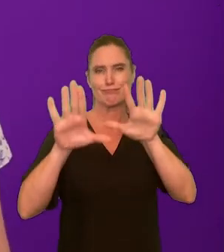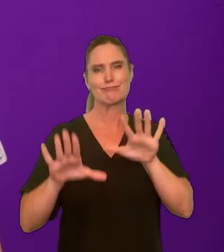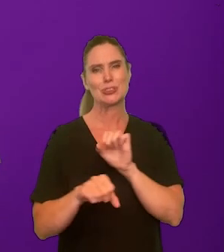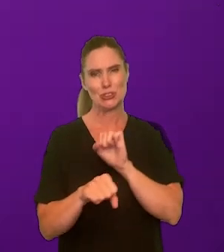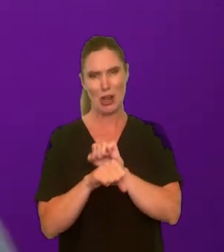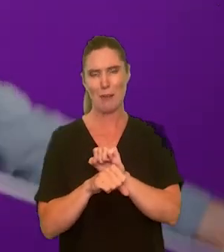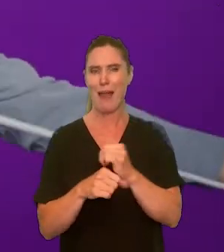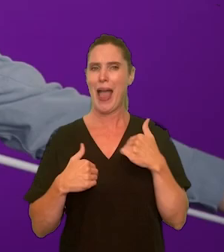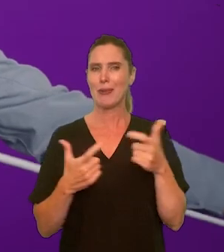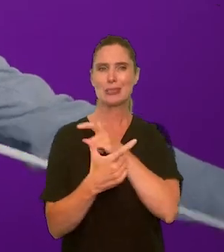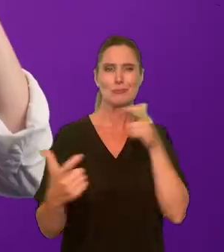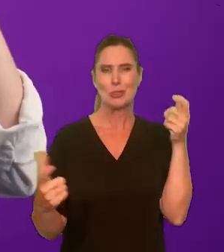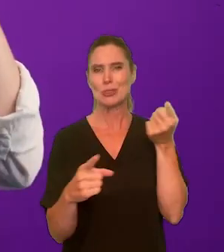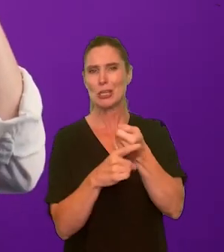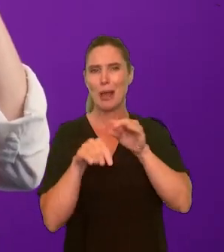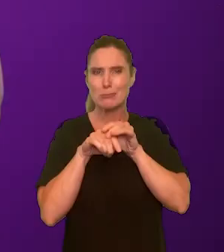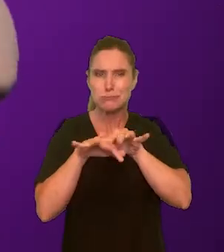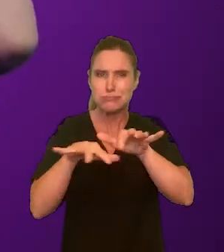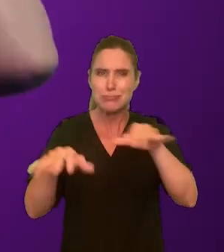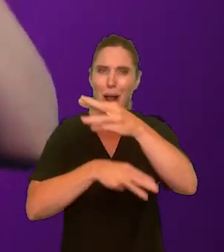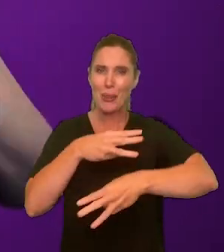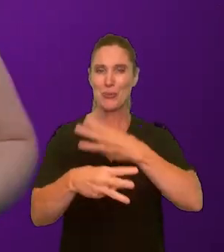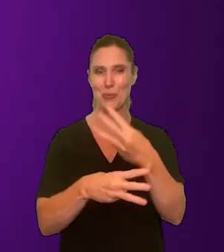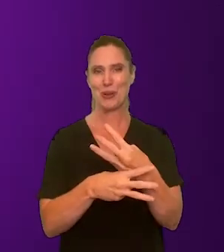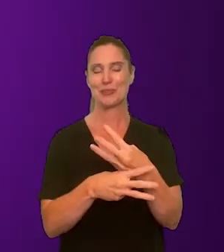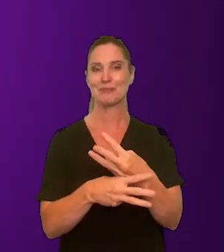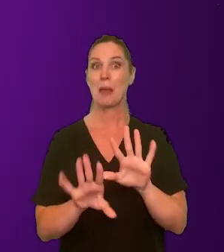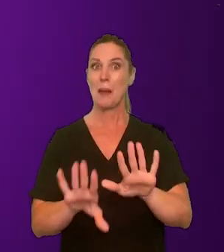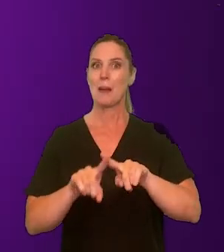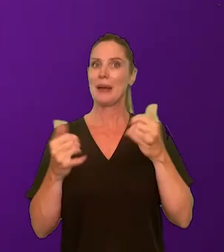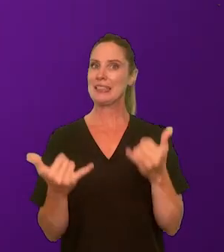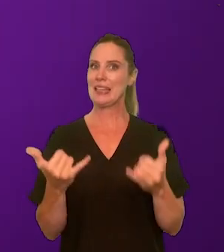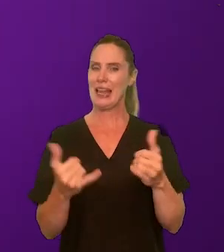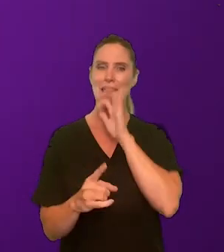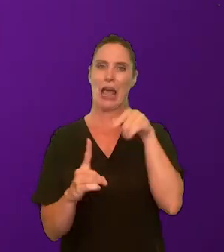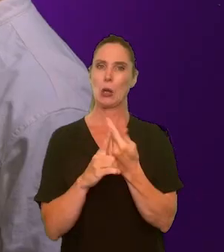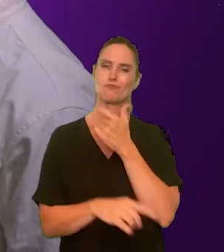and are having a massive impact on our world. But today is not just about passively watching.